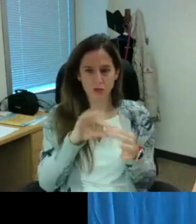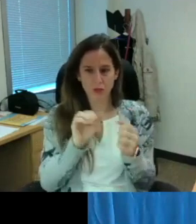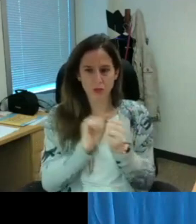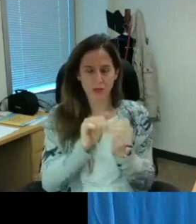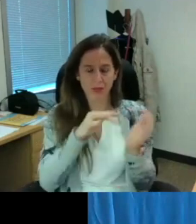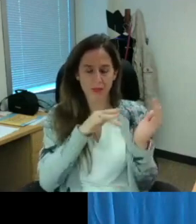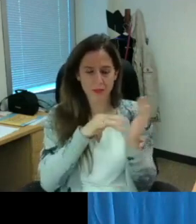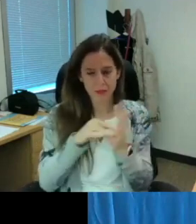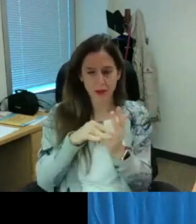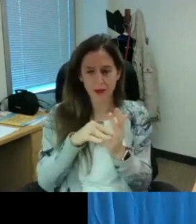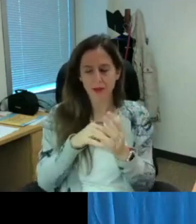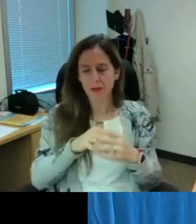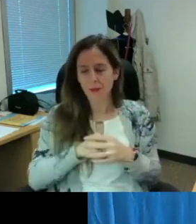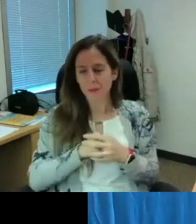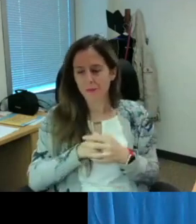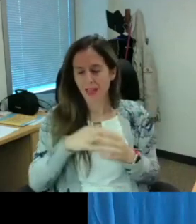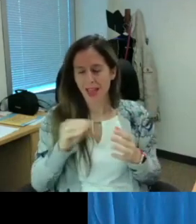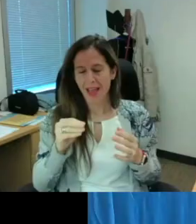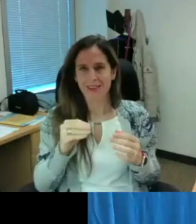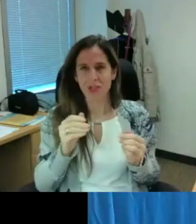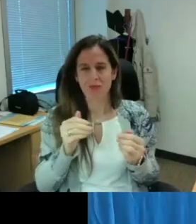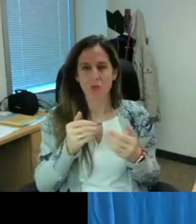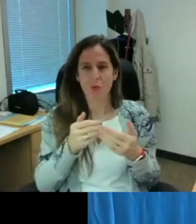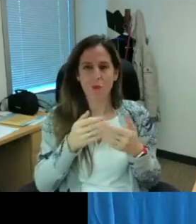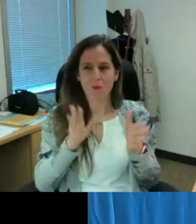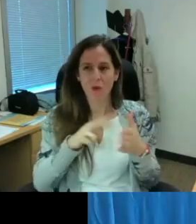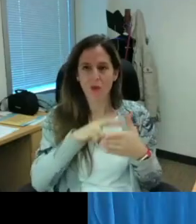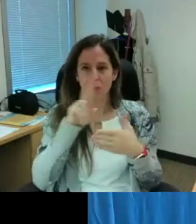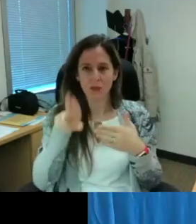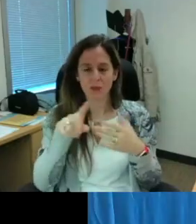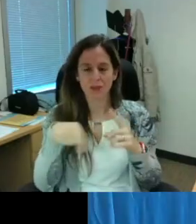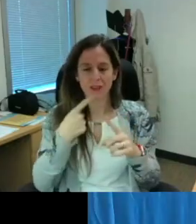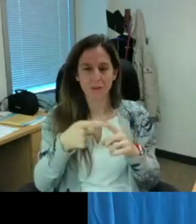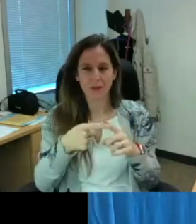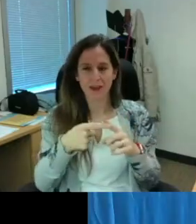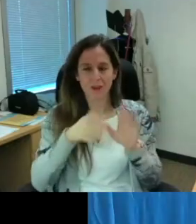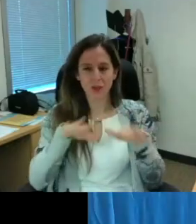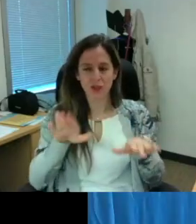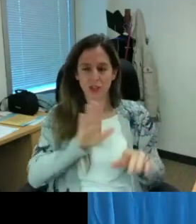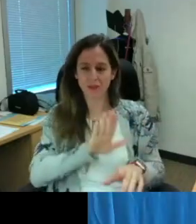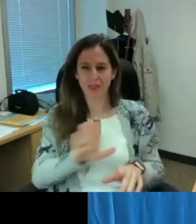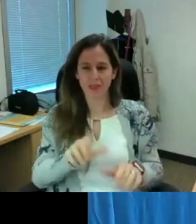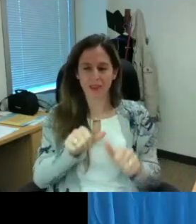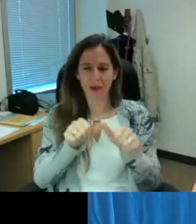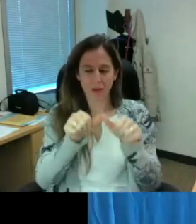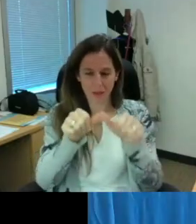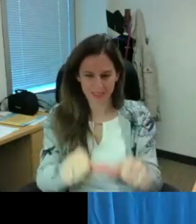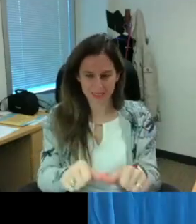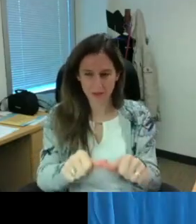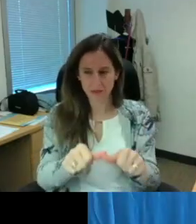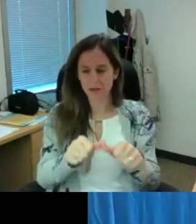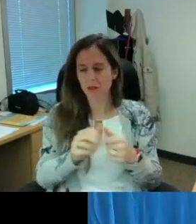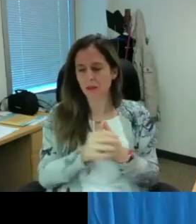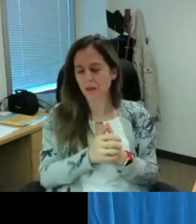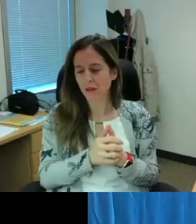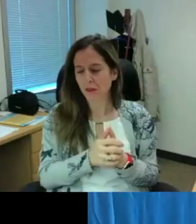just a followup question for you related to that particular study and the overall results about children's